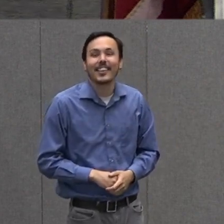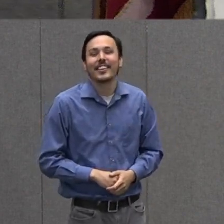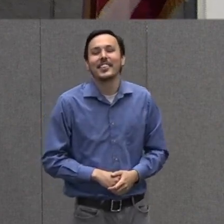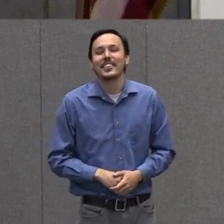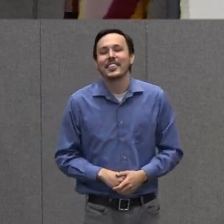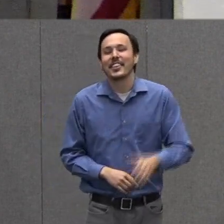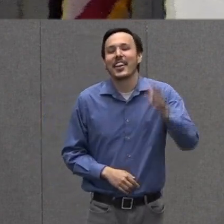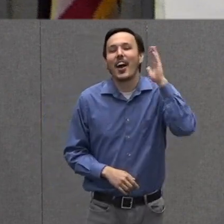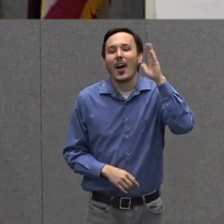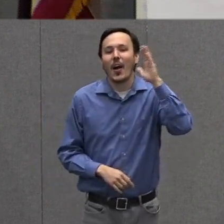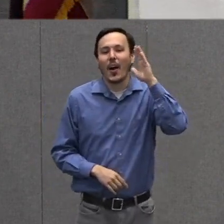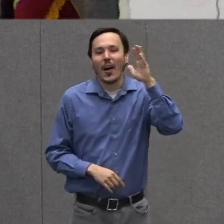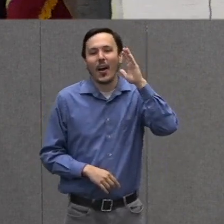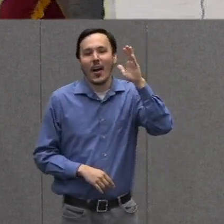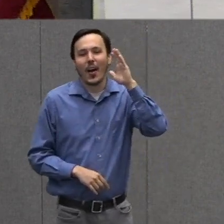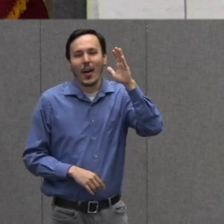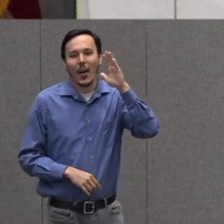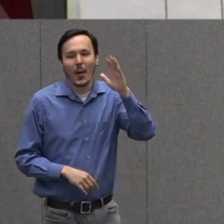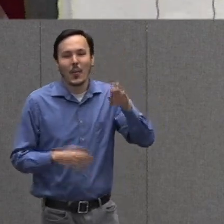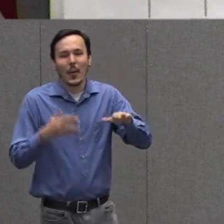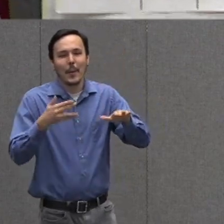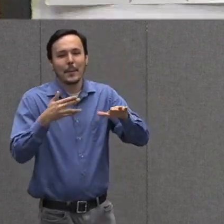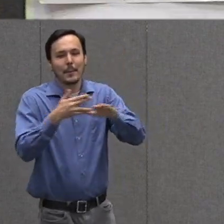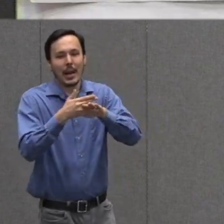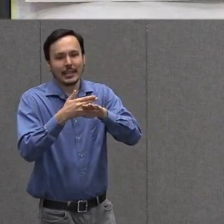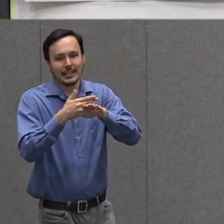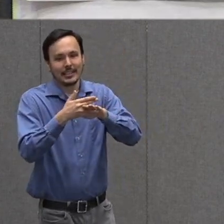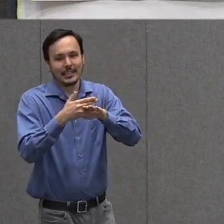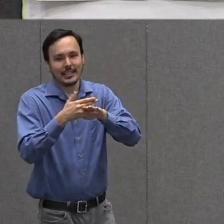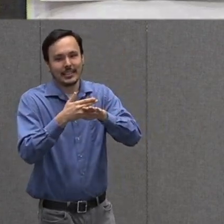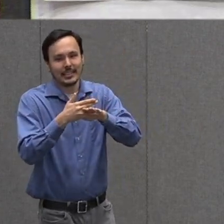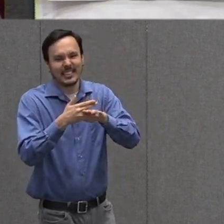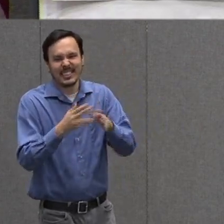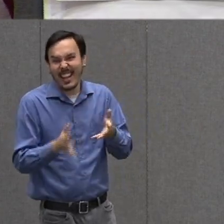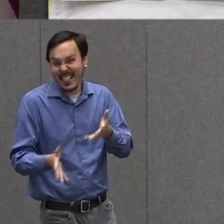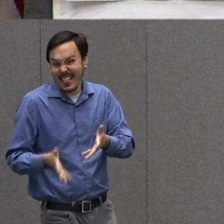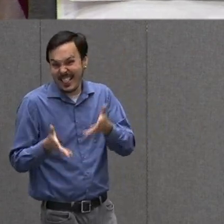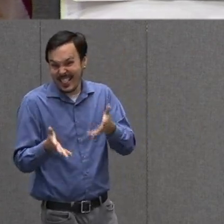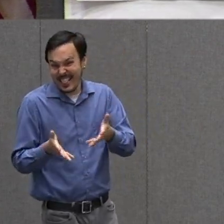We're going to take a tiny quick break. I know we only have a few minutes left